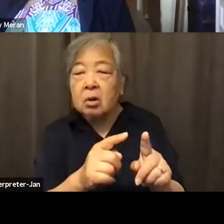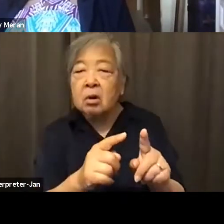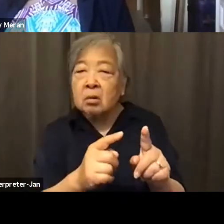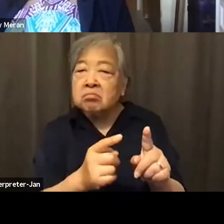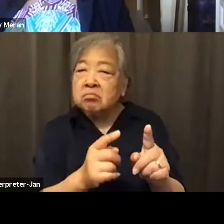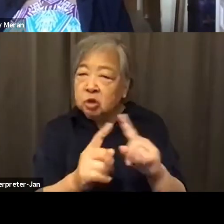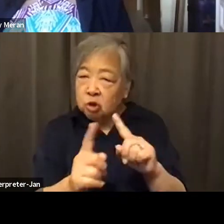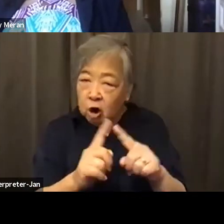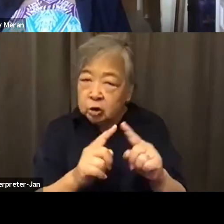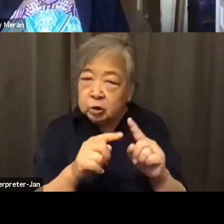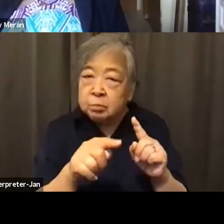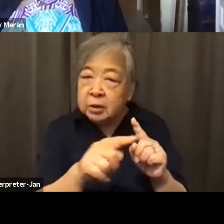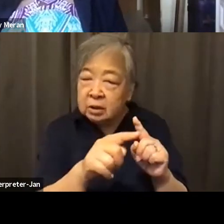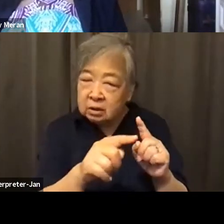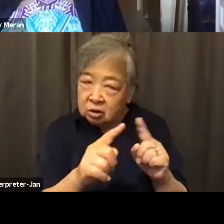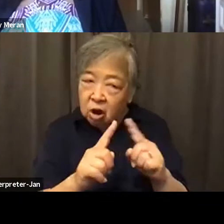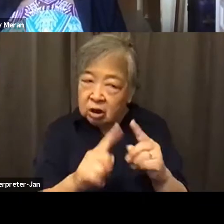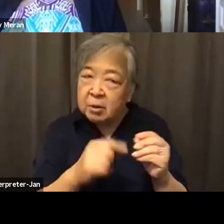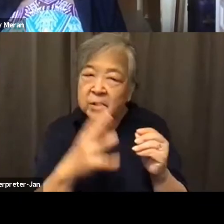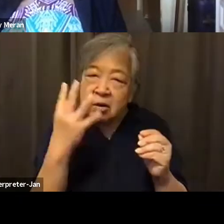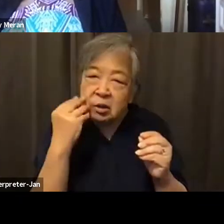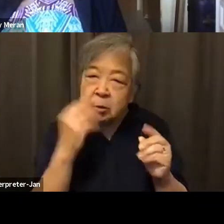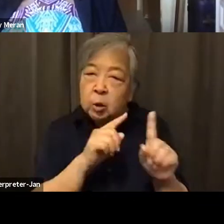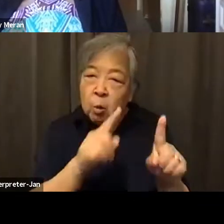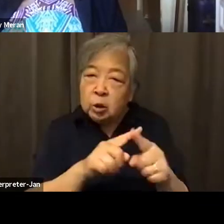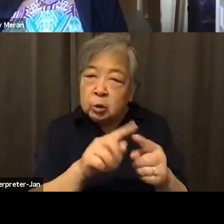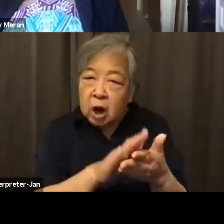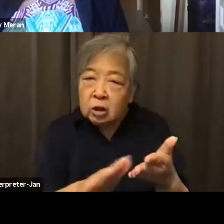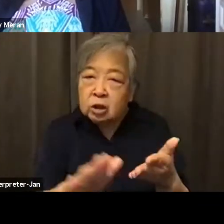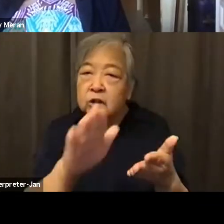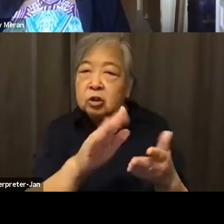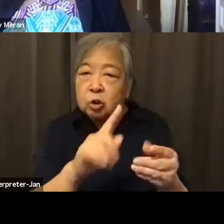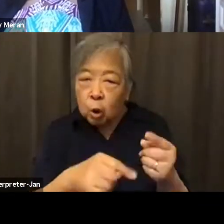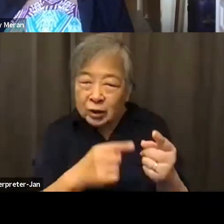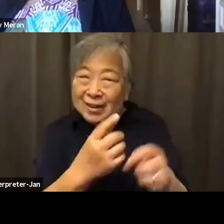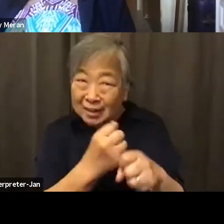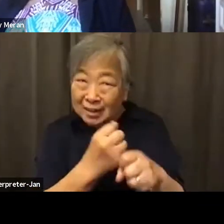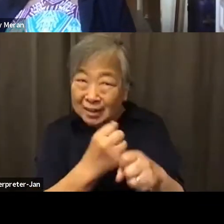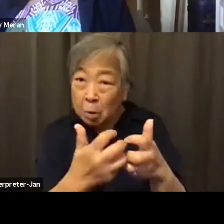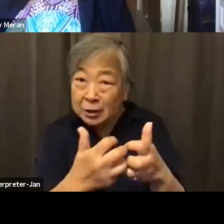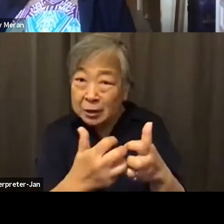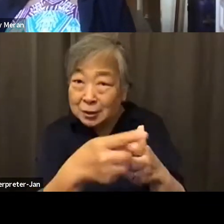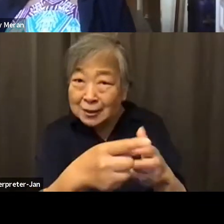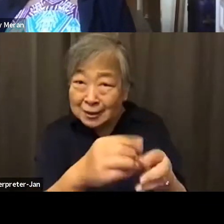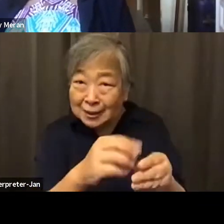going to college in Argentina and getting accommodations there and the challenges with that.